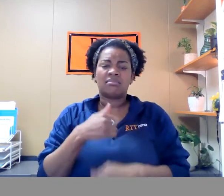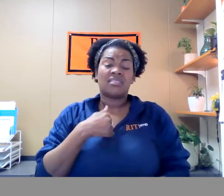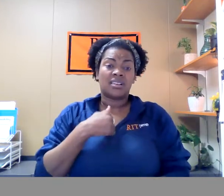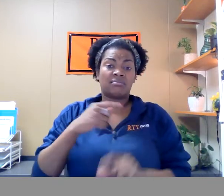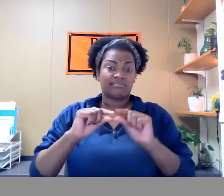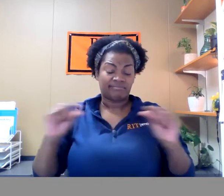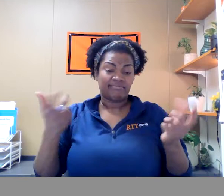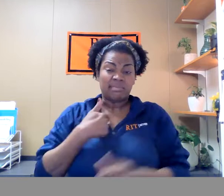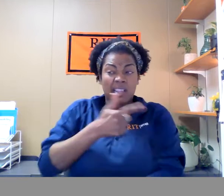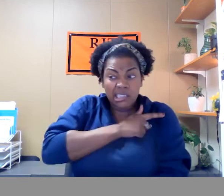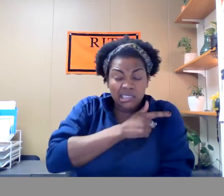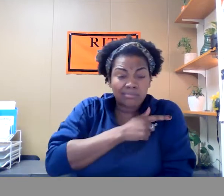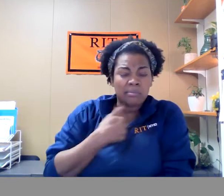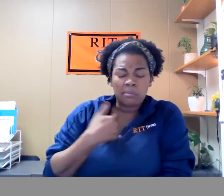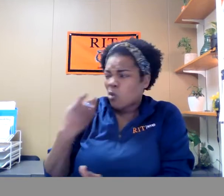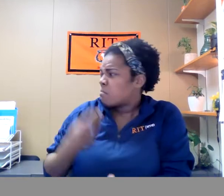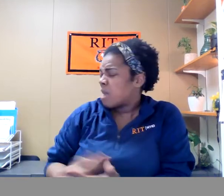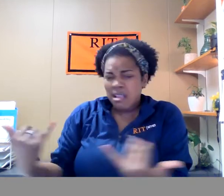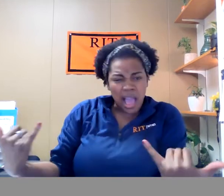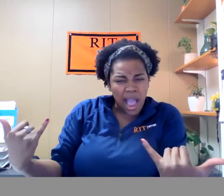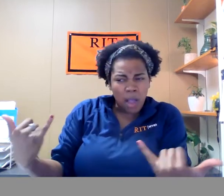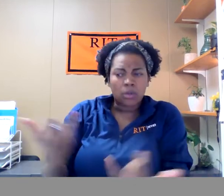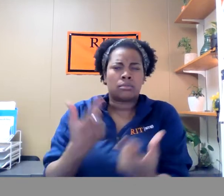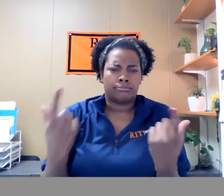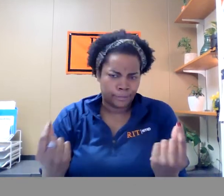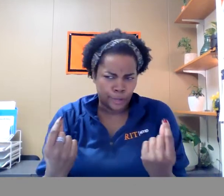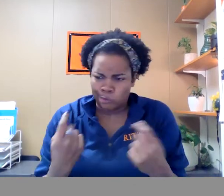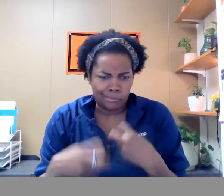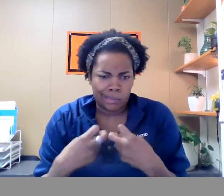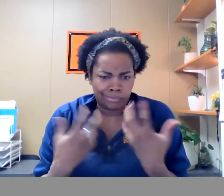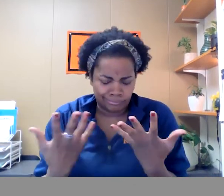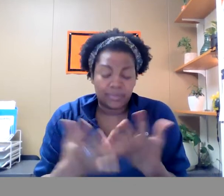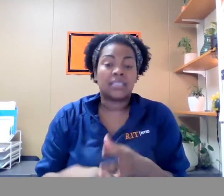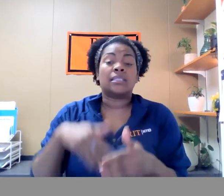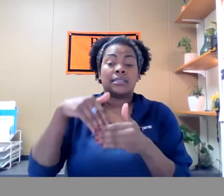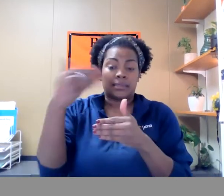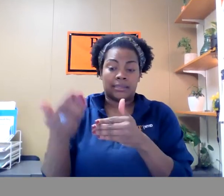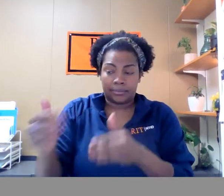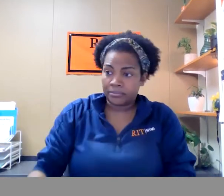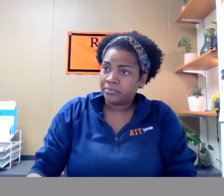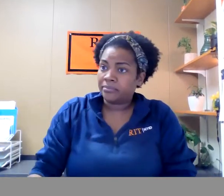"I'm limited on time, and you know what? I am lazy and I don't want to buy-- I want to buy something now,"